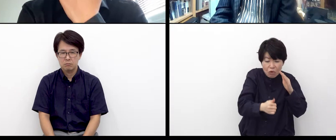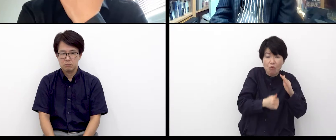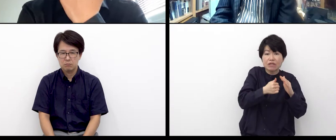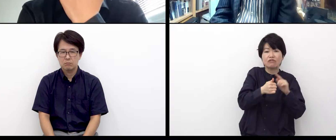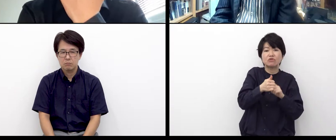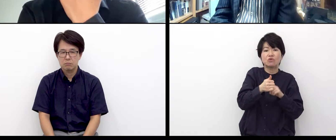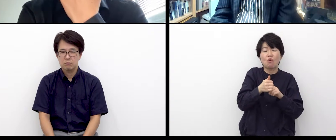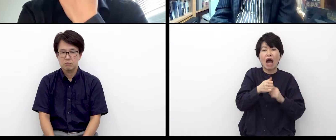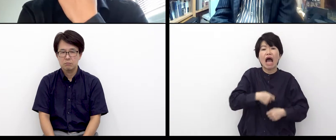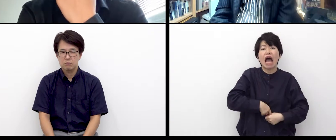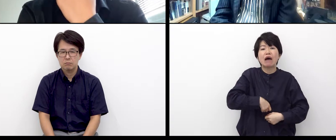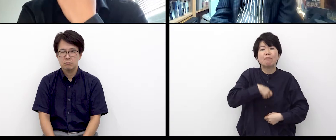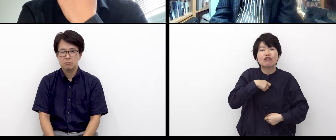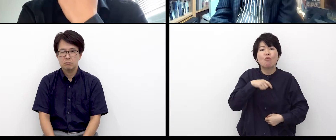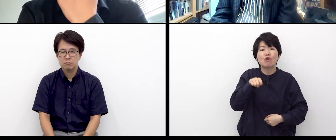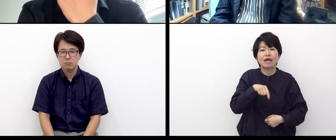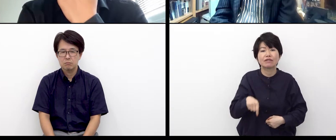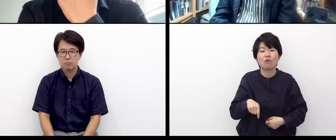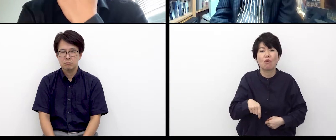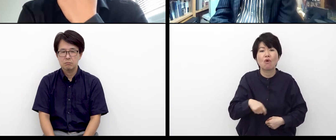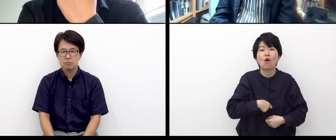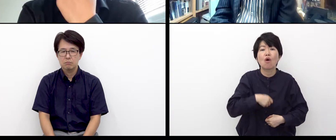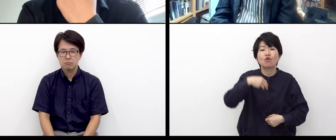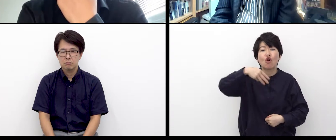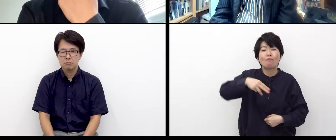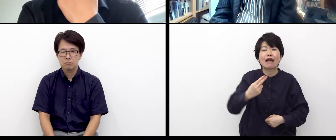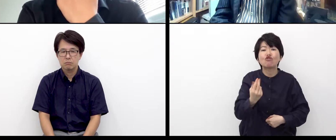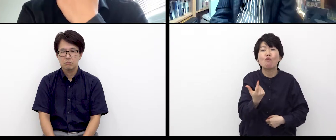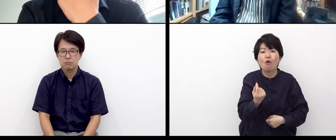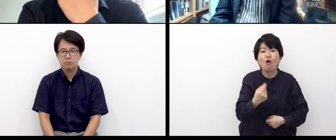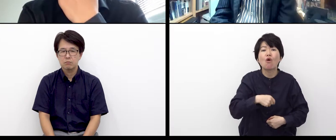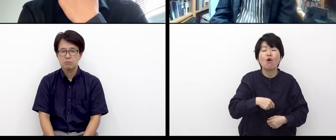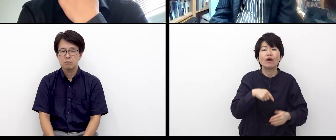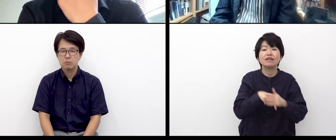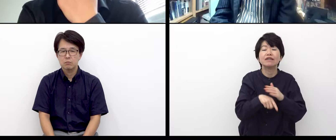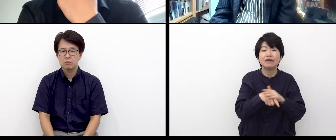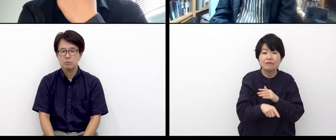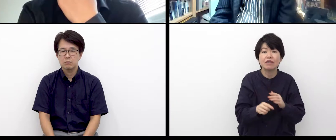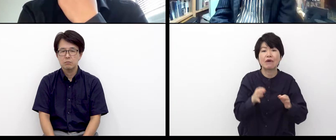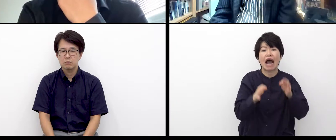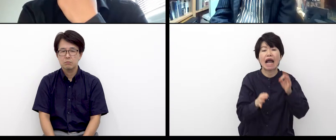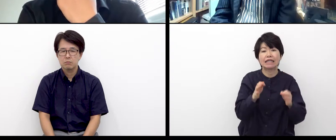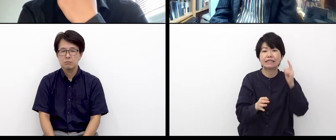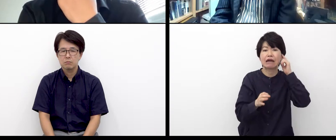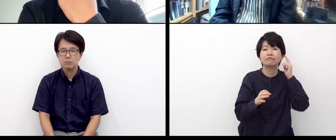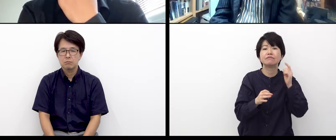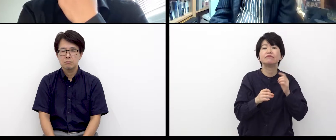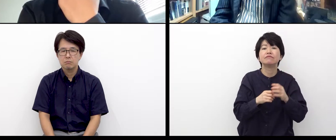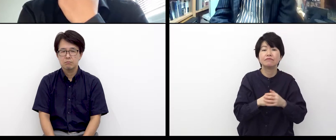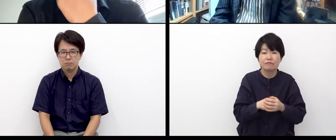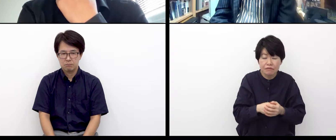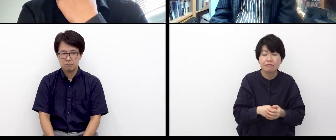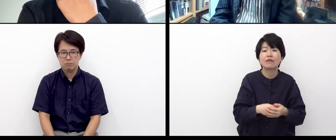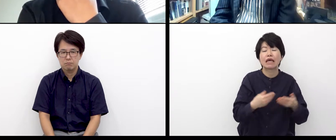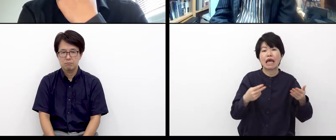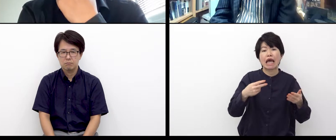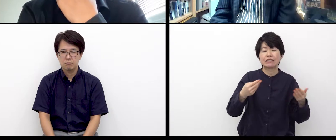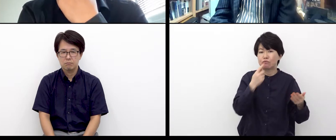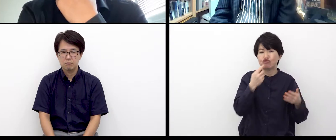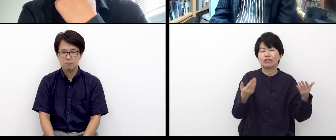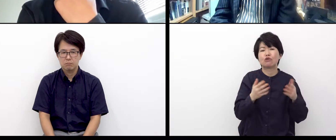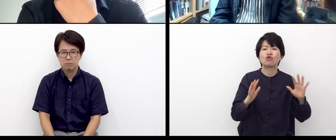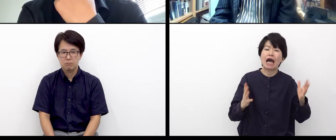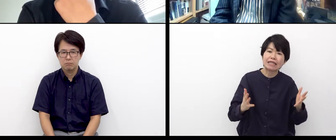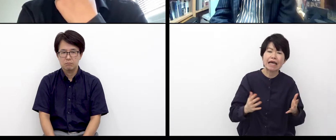I mean, it’s especially about their values. They are more serious than anyone about the idea “no work, no dinner.”